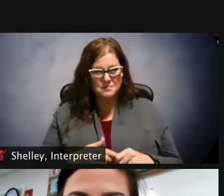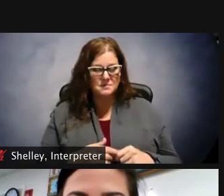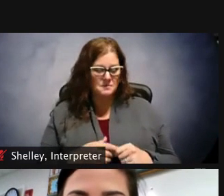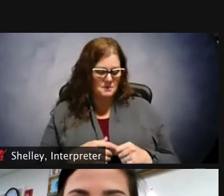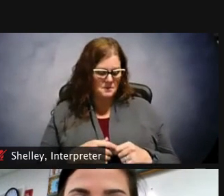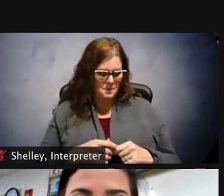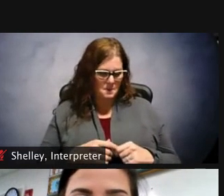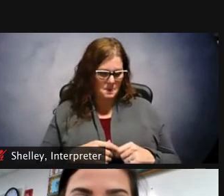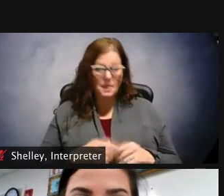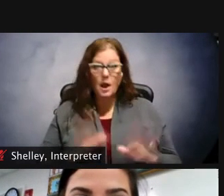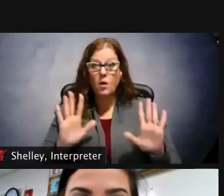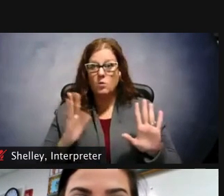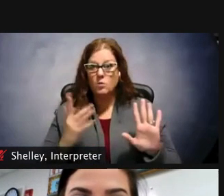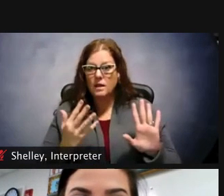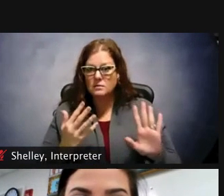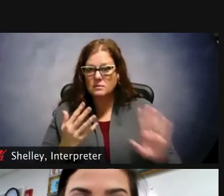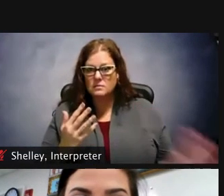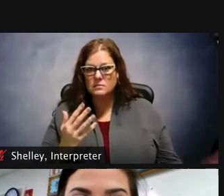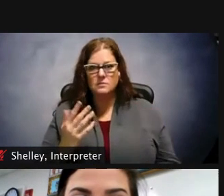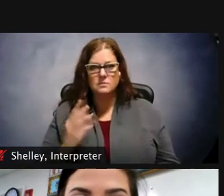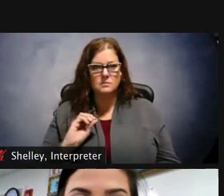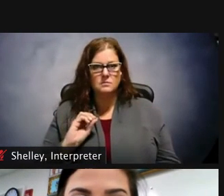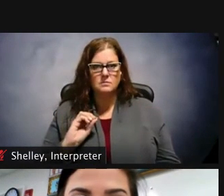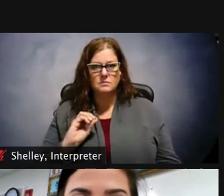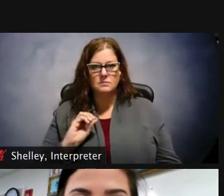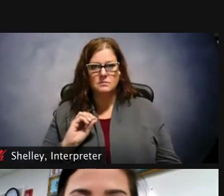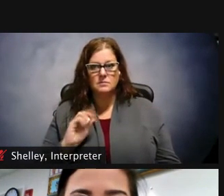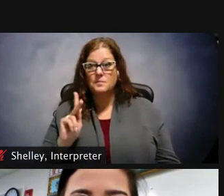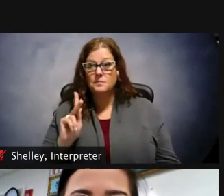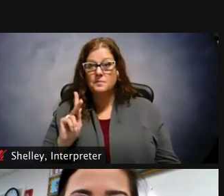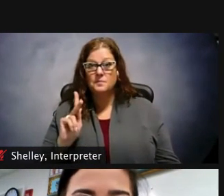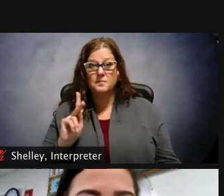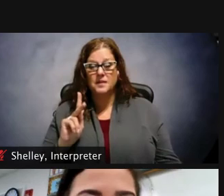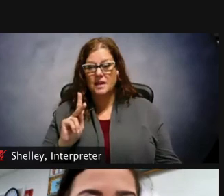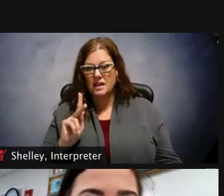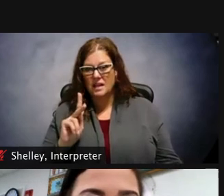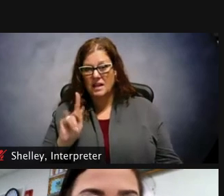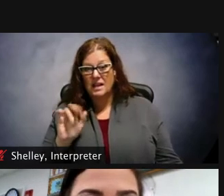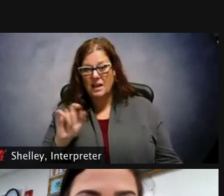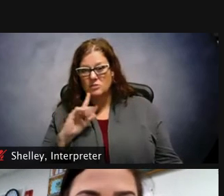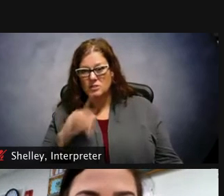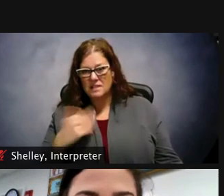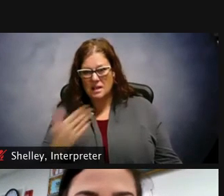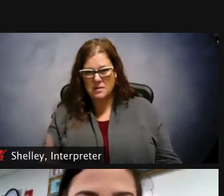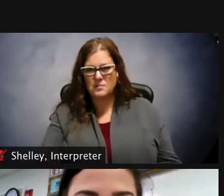Oh wait! Karen's just came in. “Sounds like he has a good support system that